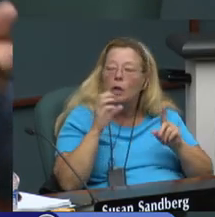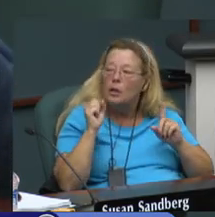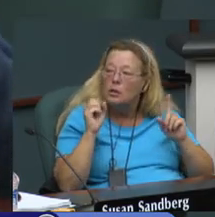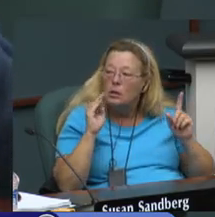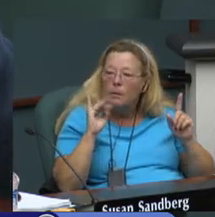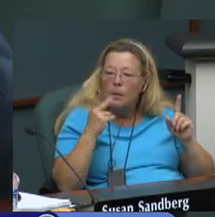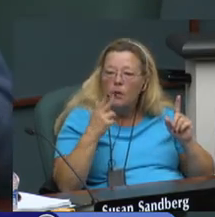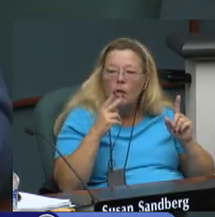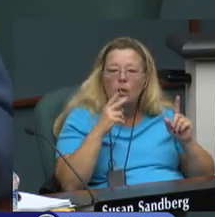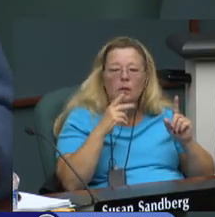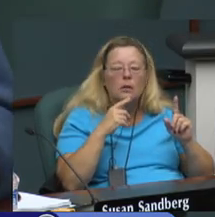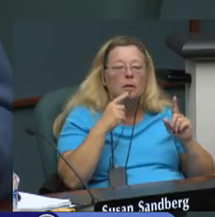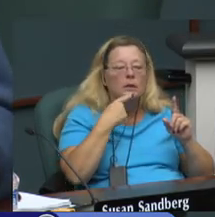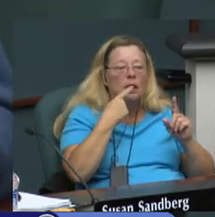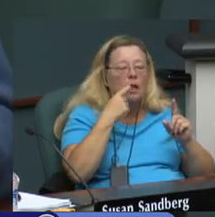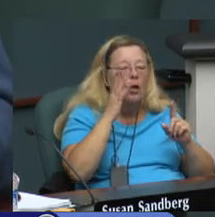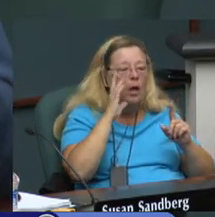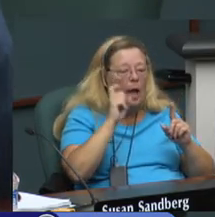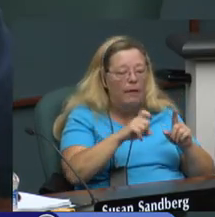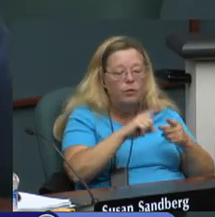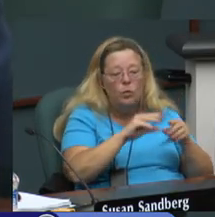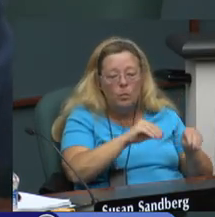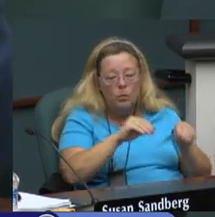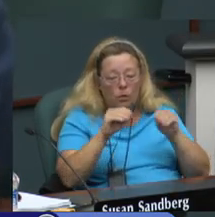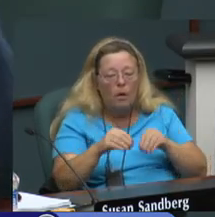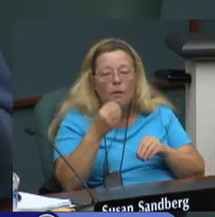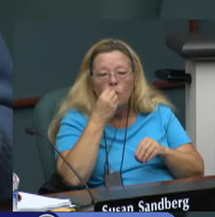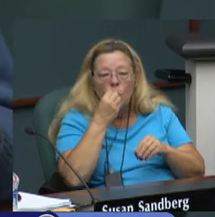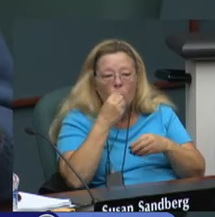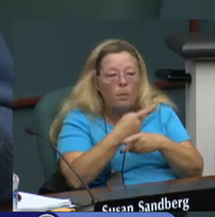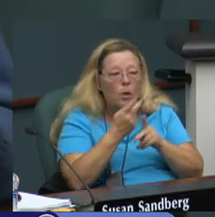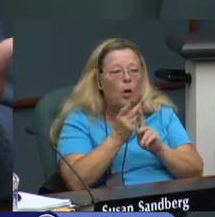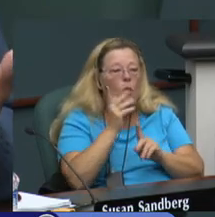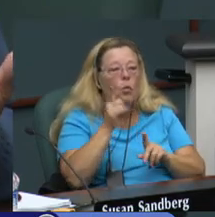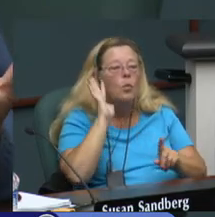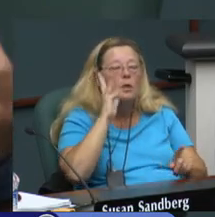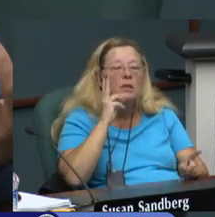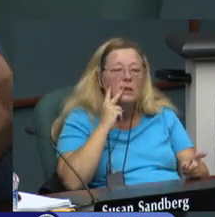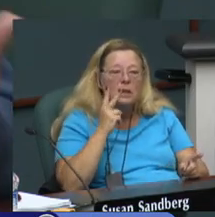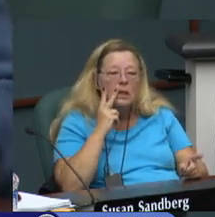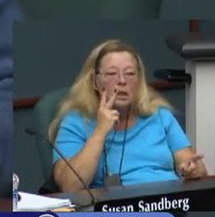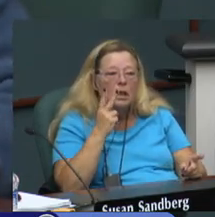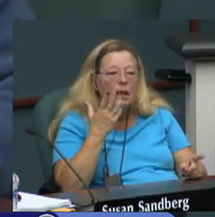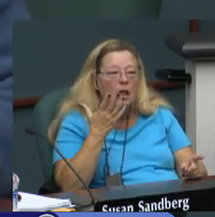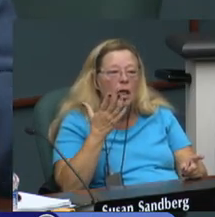three local izing food production so we're going to see I think if the